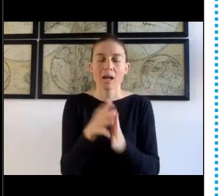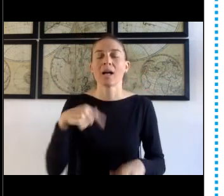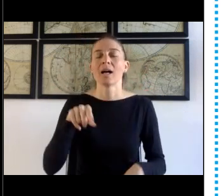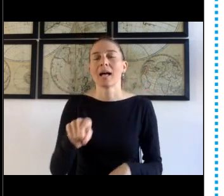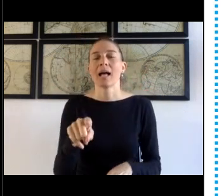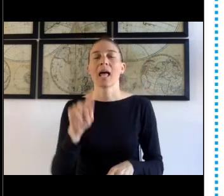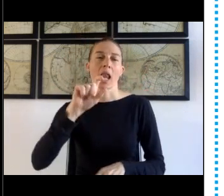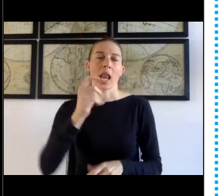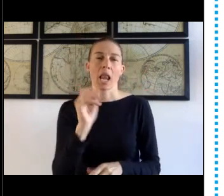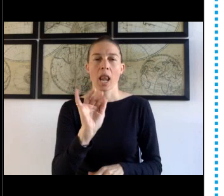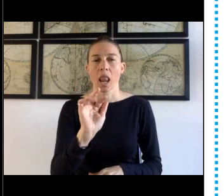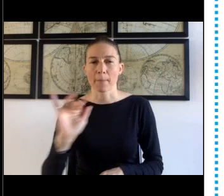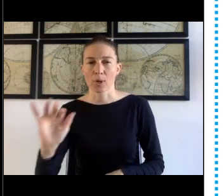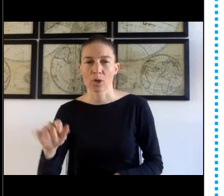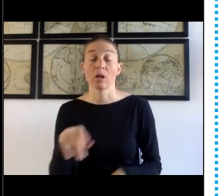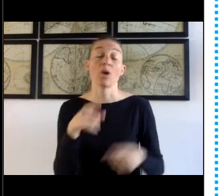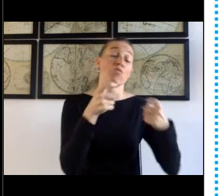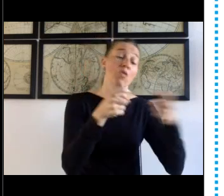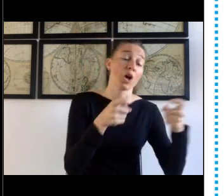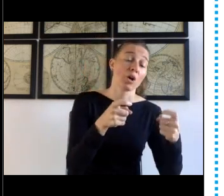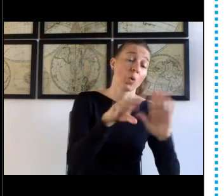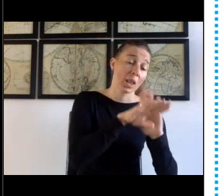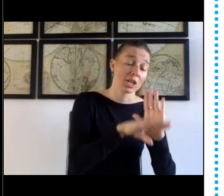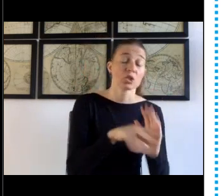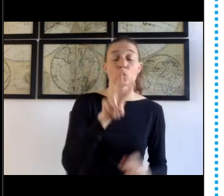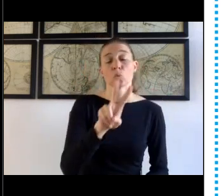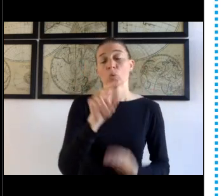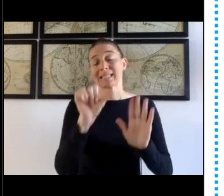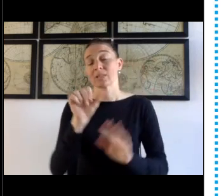Often in discussions like EU law discussions